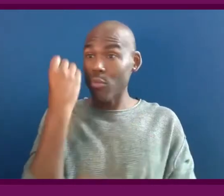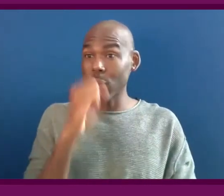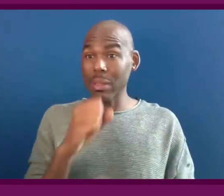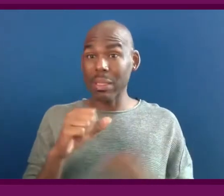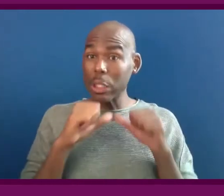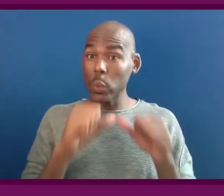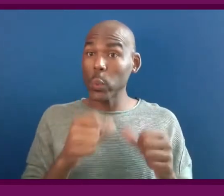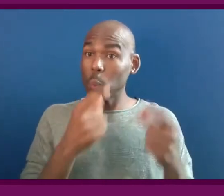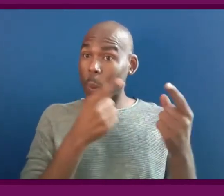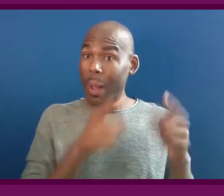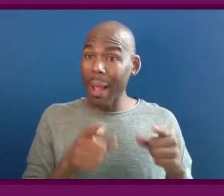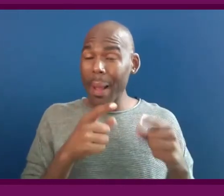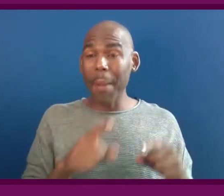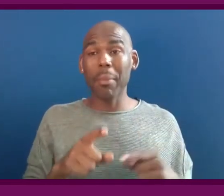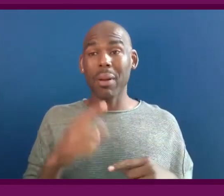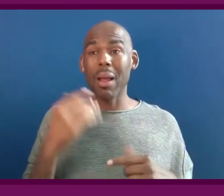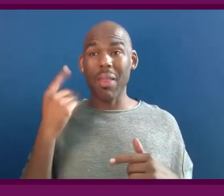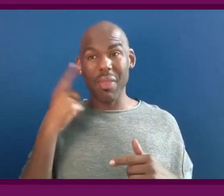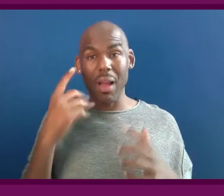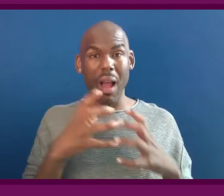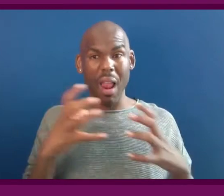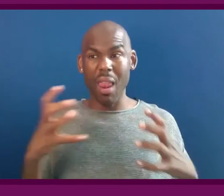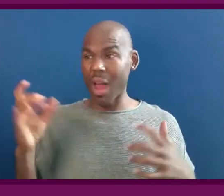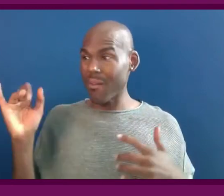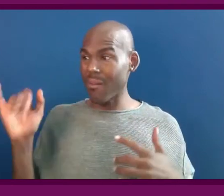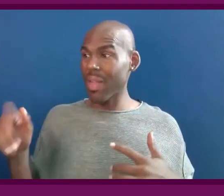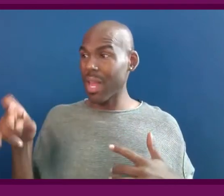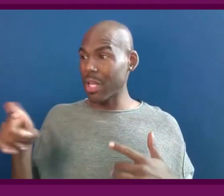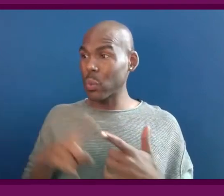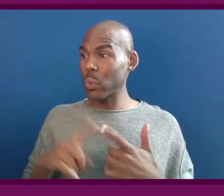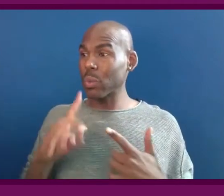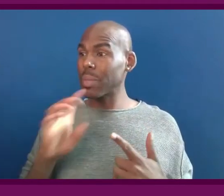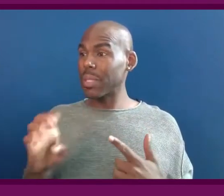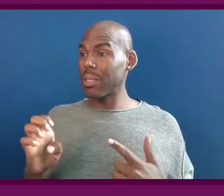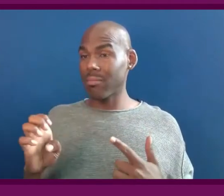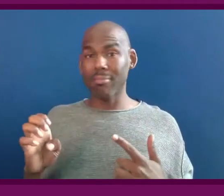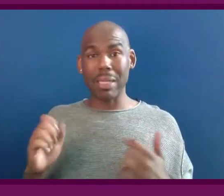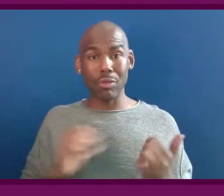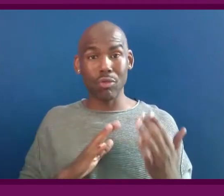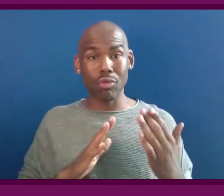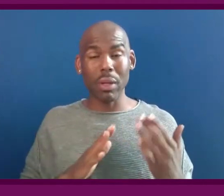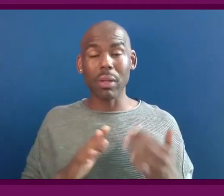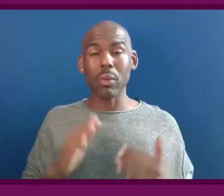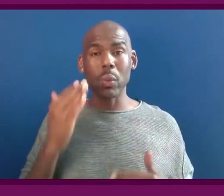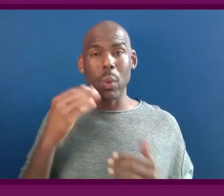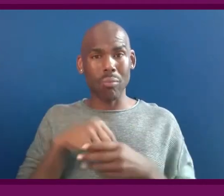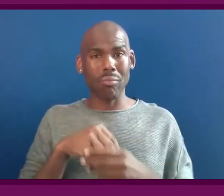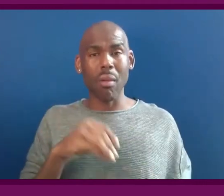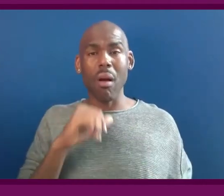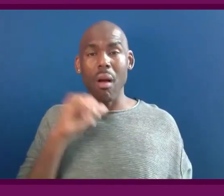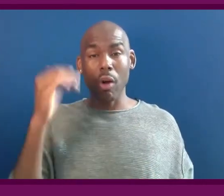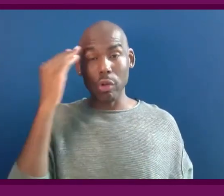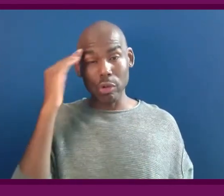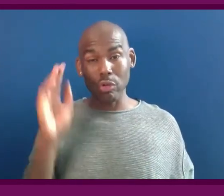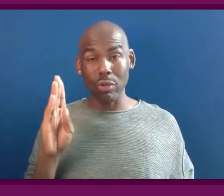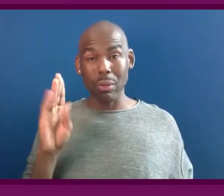And I do think that a lot of that needs to be addressed and it comes under the topic for today with regards to unconscious bias. Ashley Inkumsah: Absolutely.